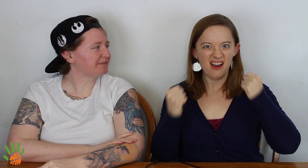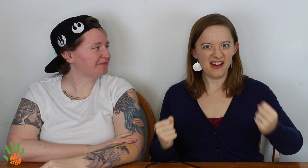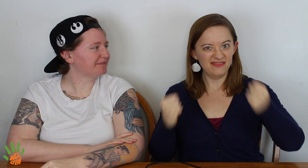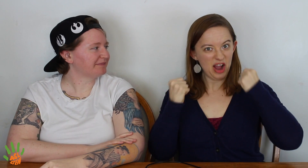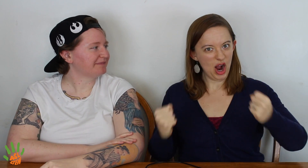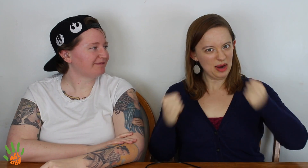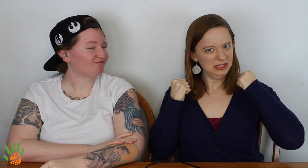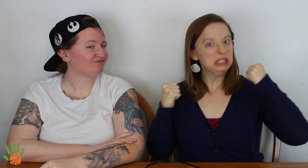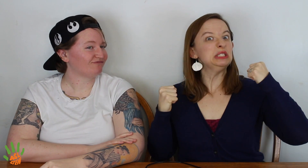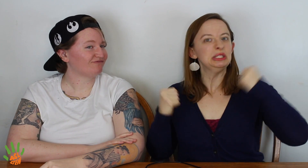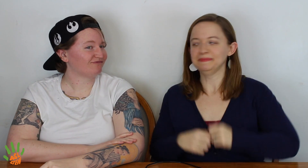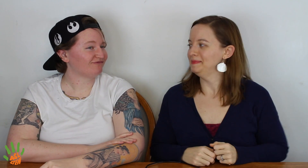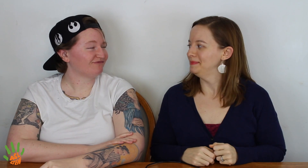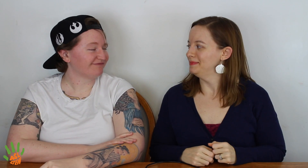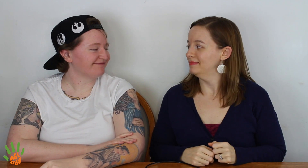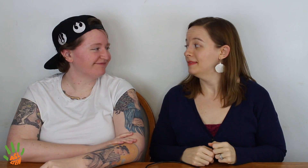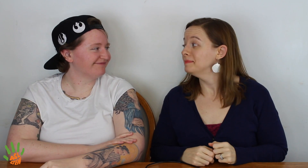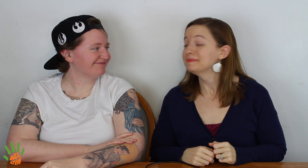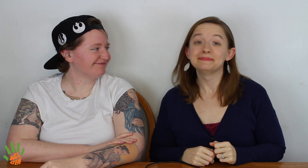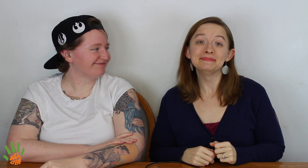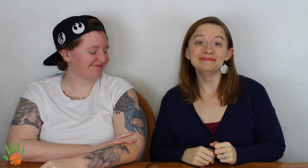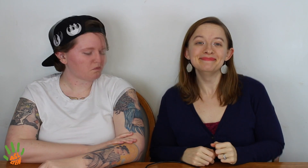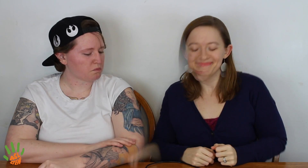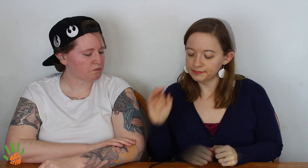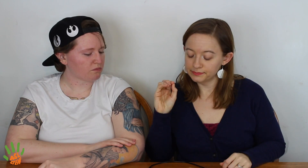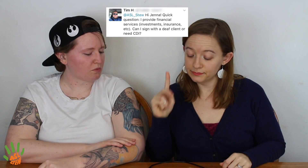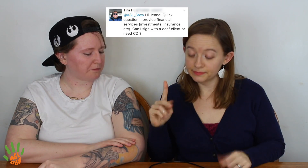BUFF ARMS!